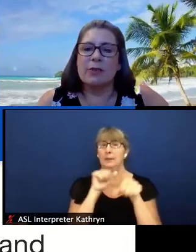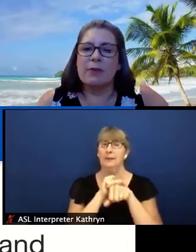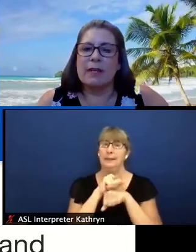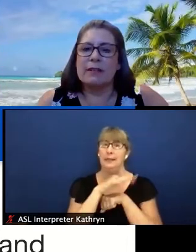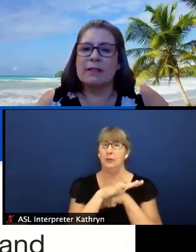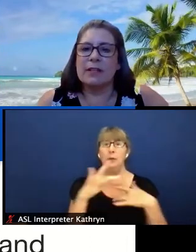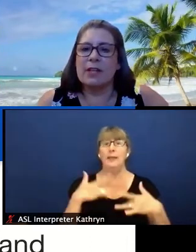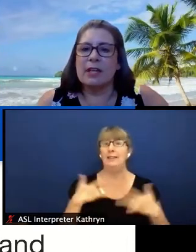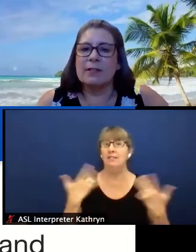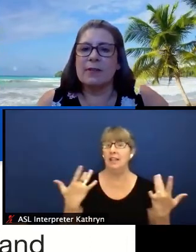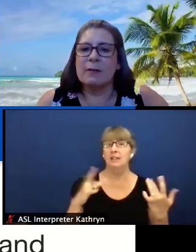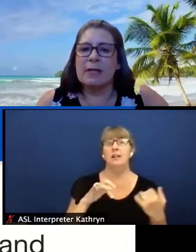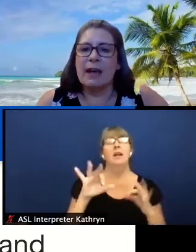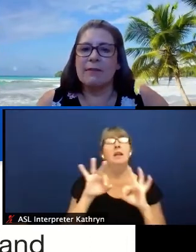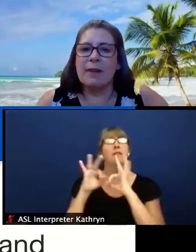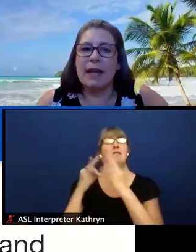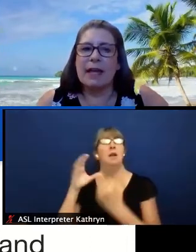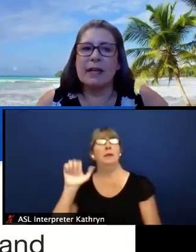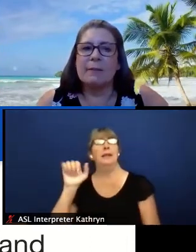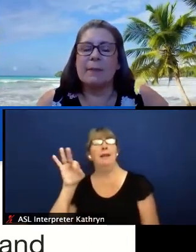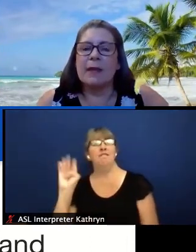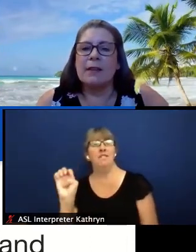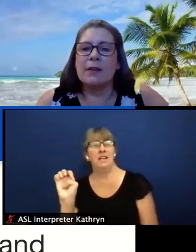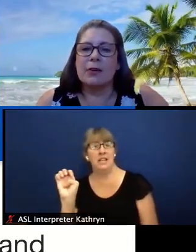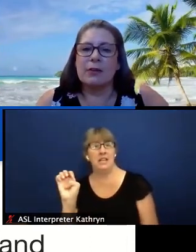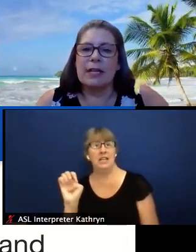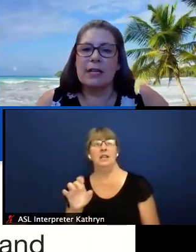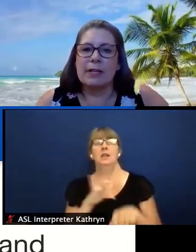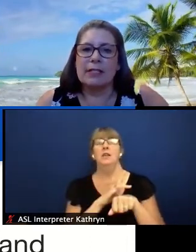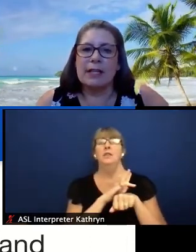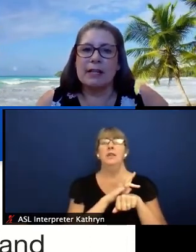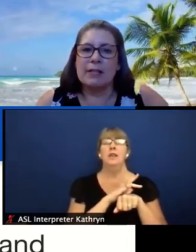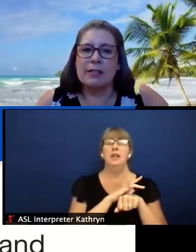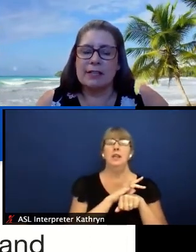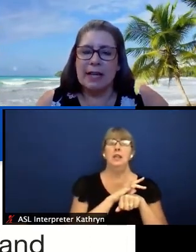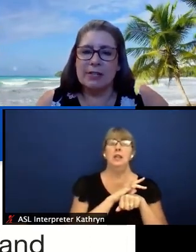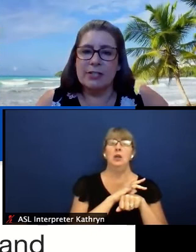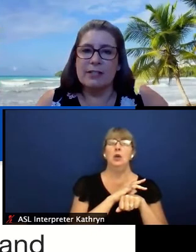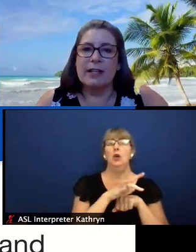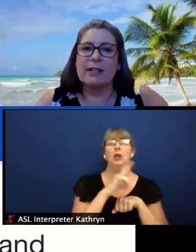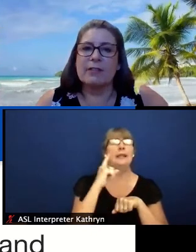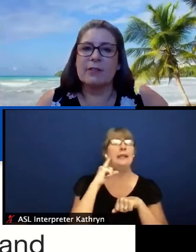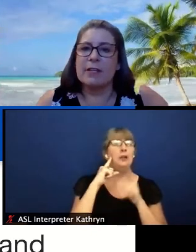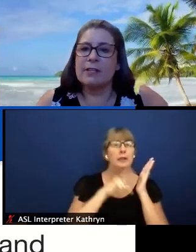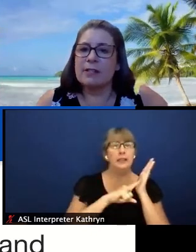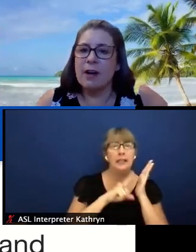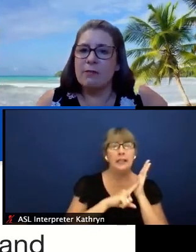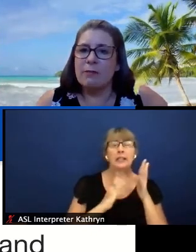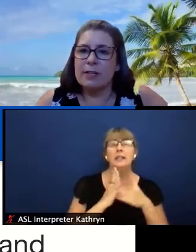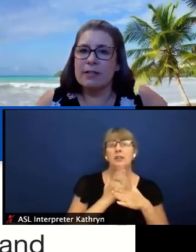events such as Family Cafe, The Early Hearing Detection and Intervention conference,